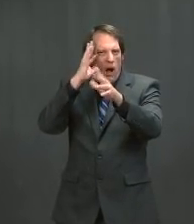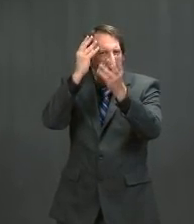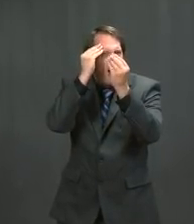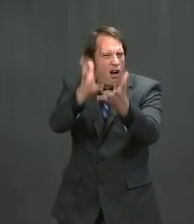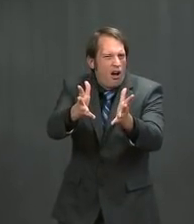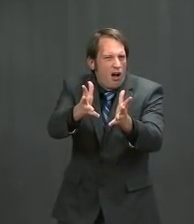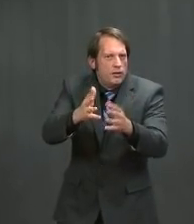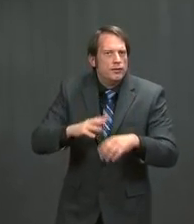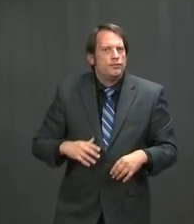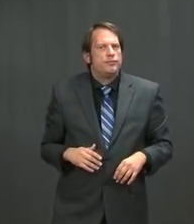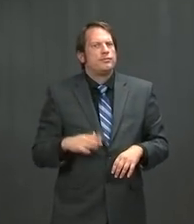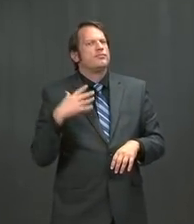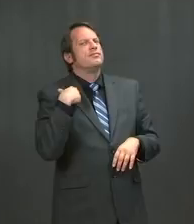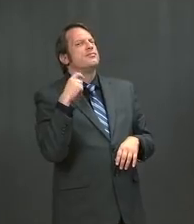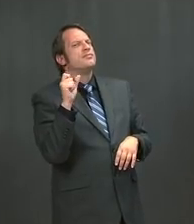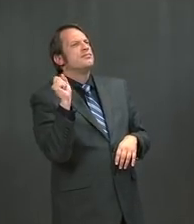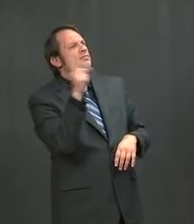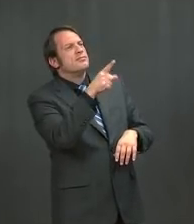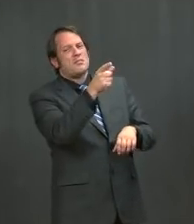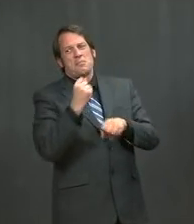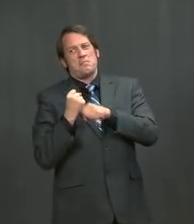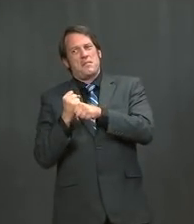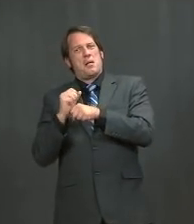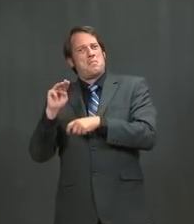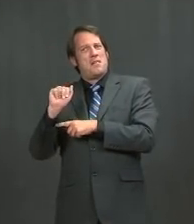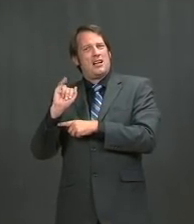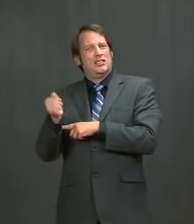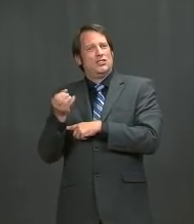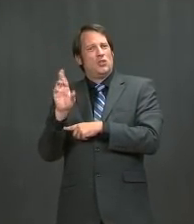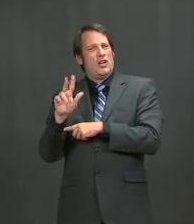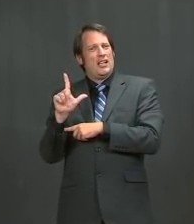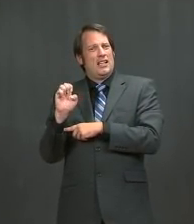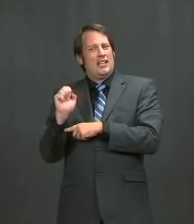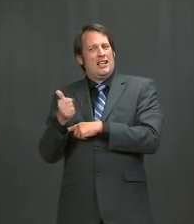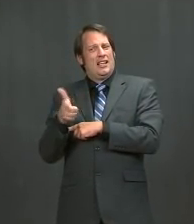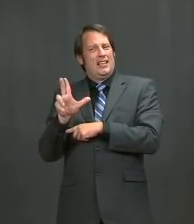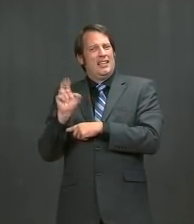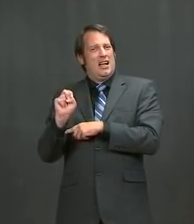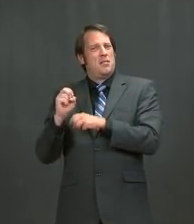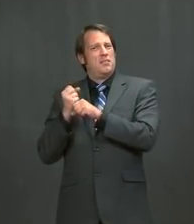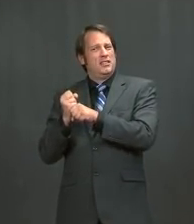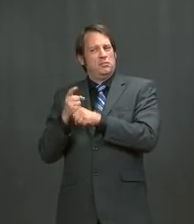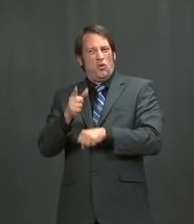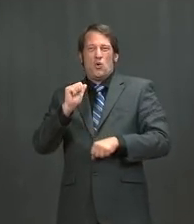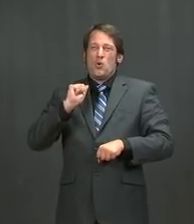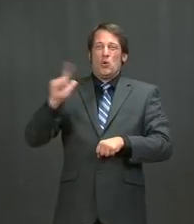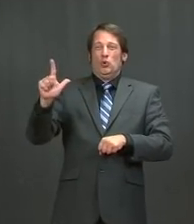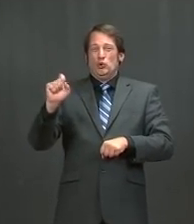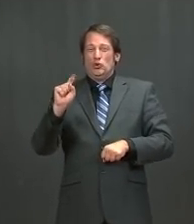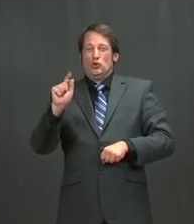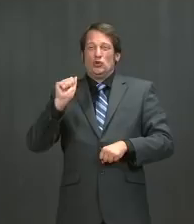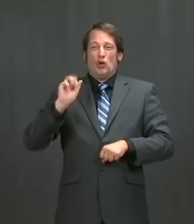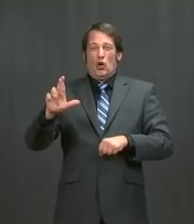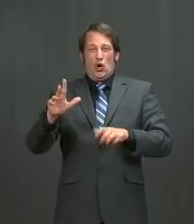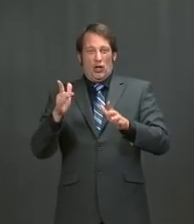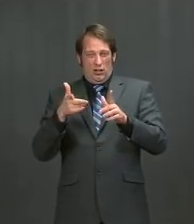The League decided to move its All-Star Game out of Atlanta. That's something that the President said he supported before. Does he then agree with their decision